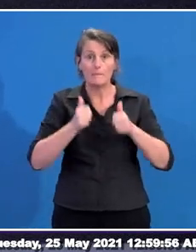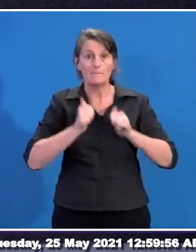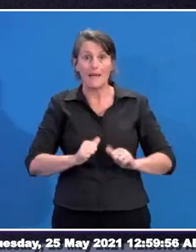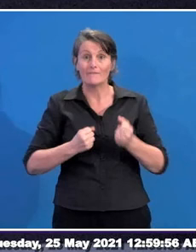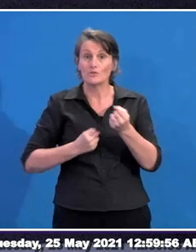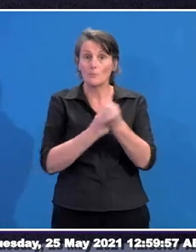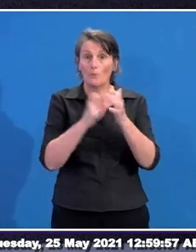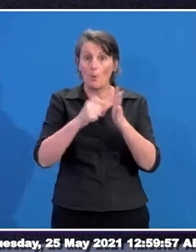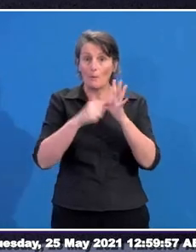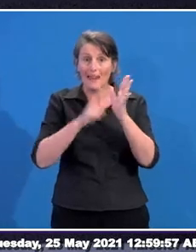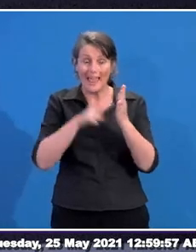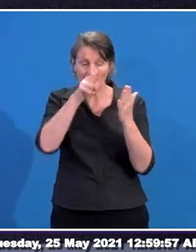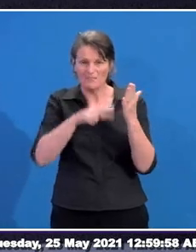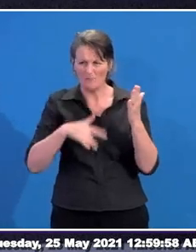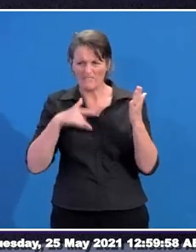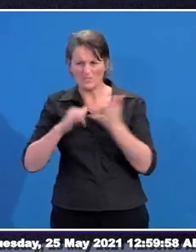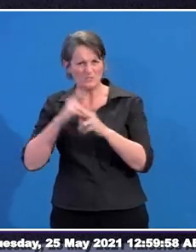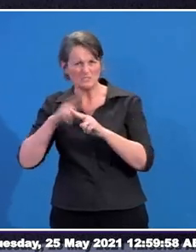wonder whether they've been read or not.